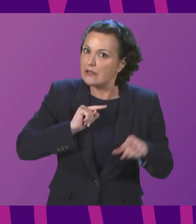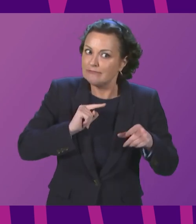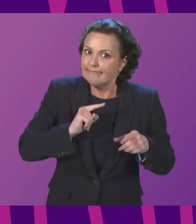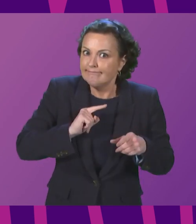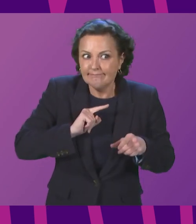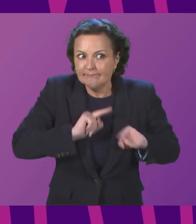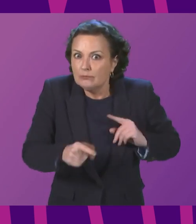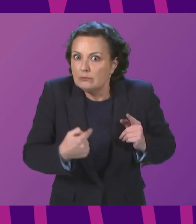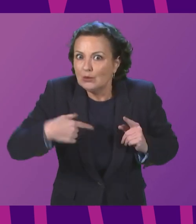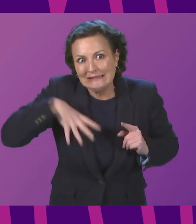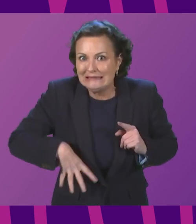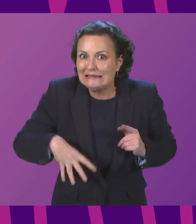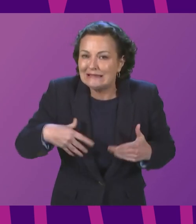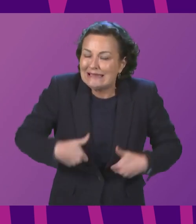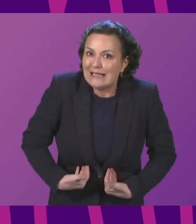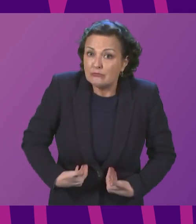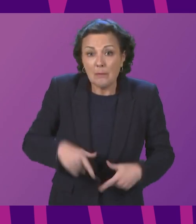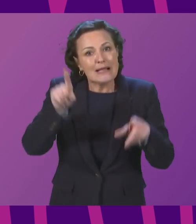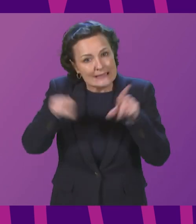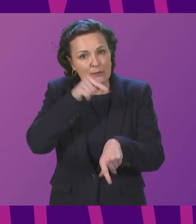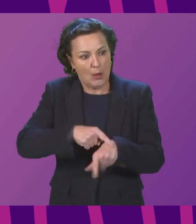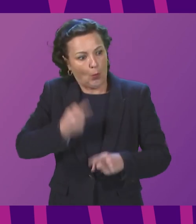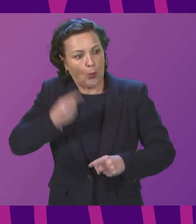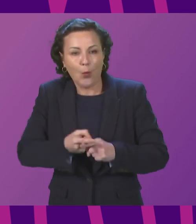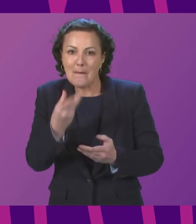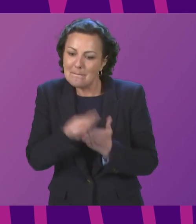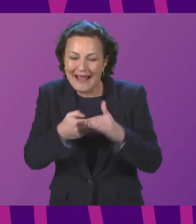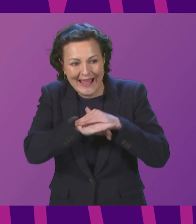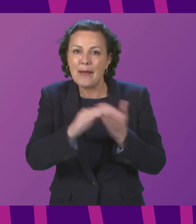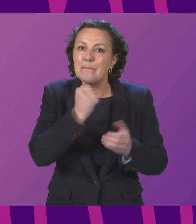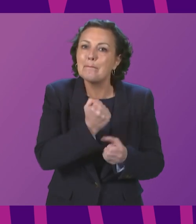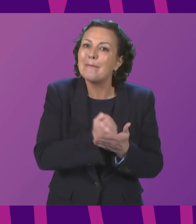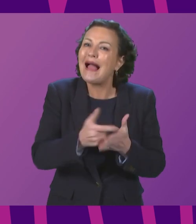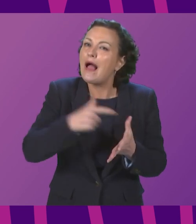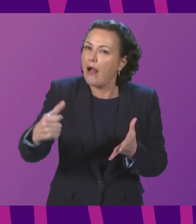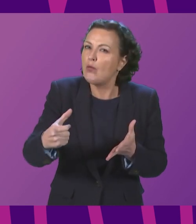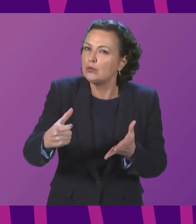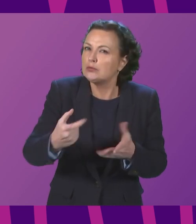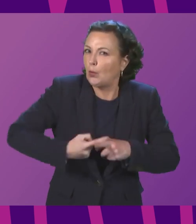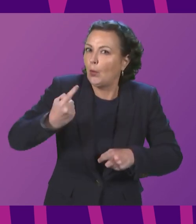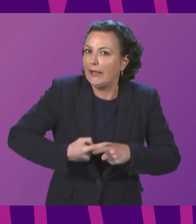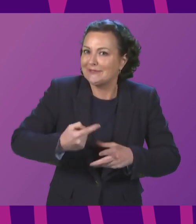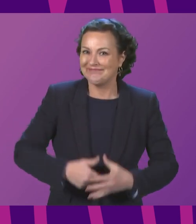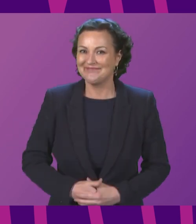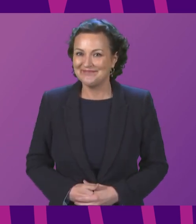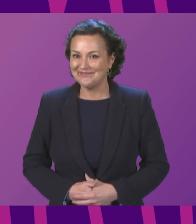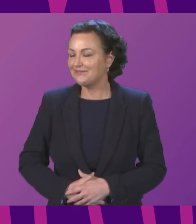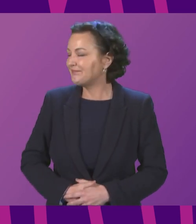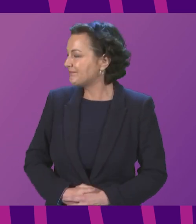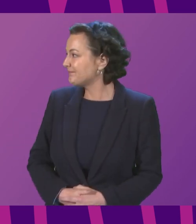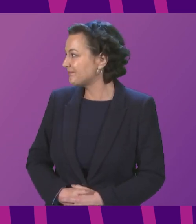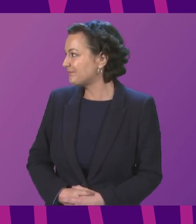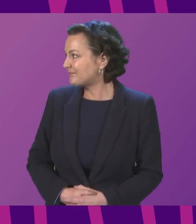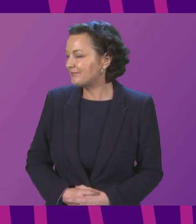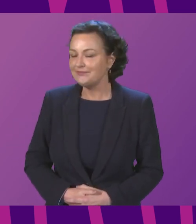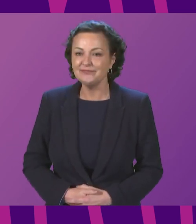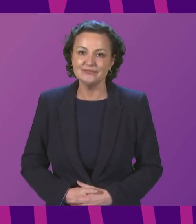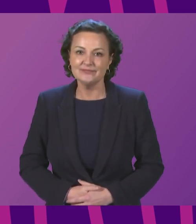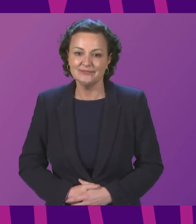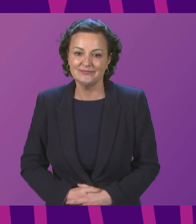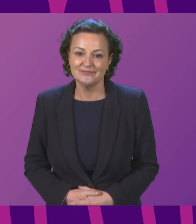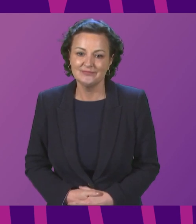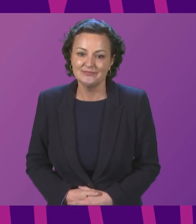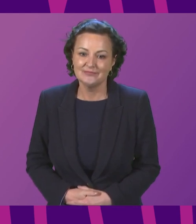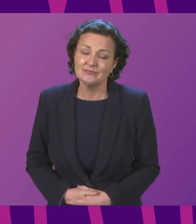that, were it not for the actions of the Scottish Government, would not be available at all